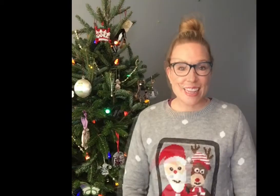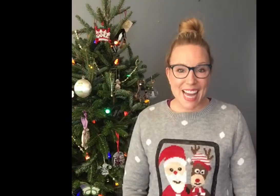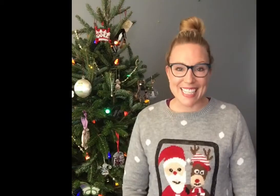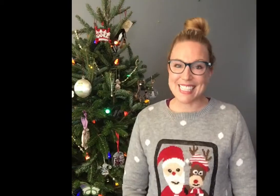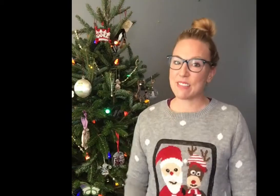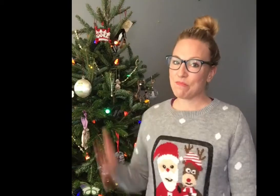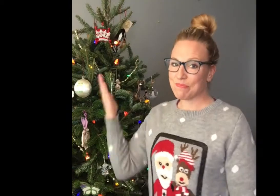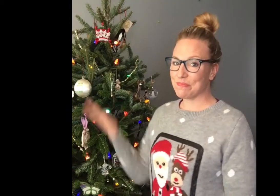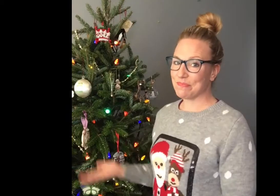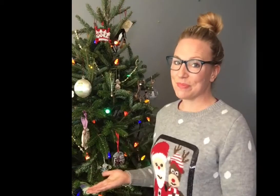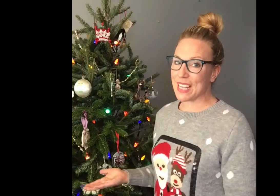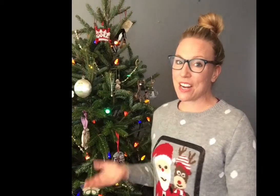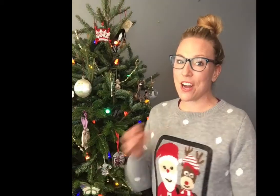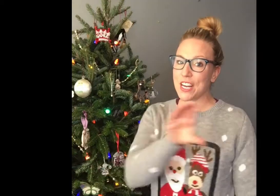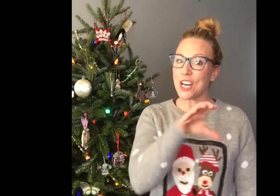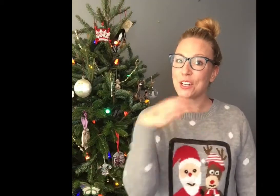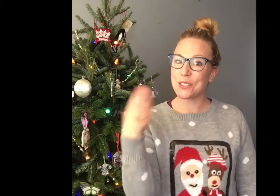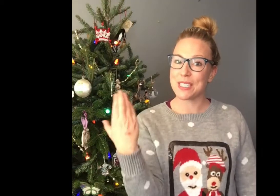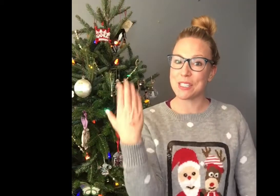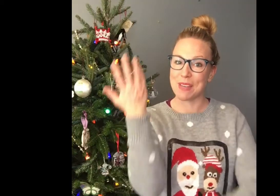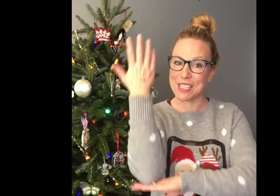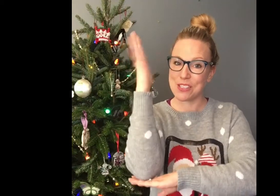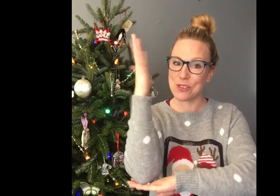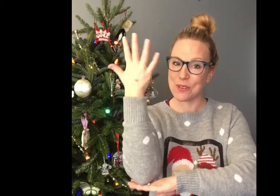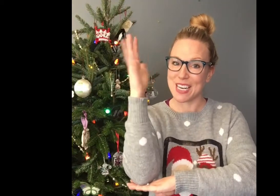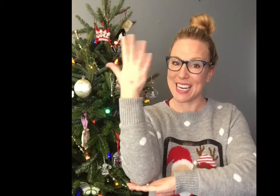LIGHTS, like a on Christmas Tree